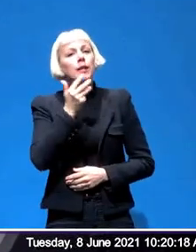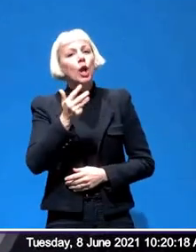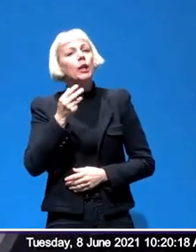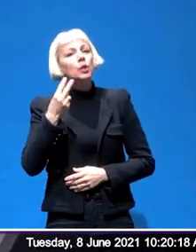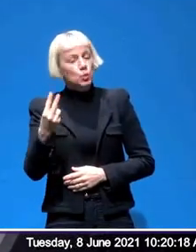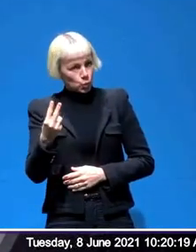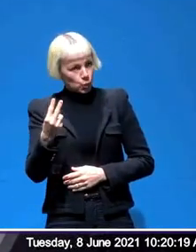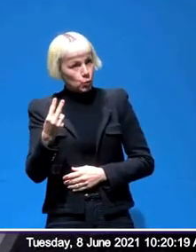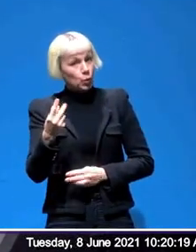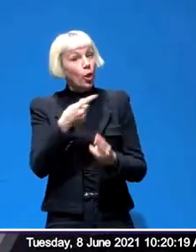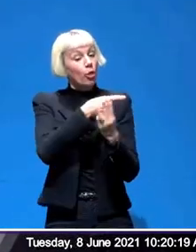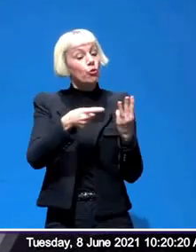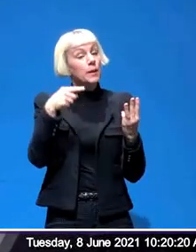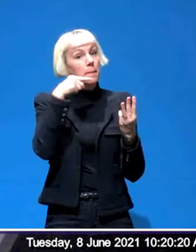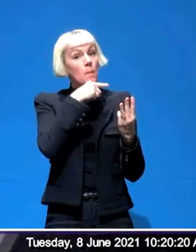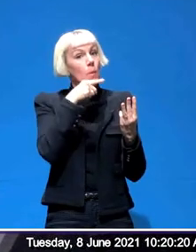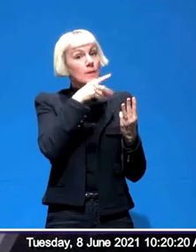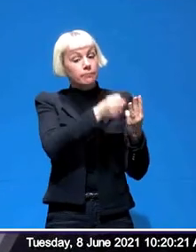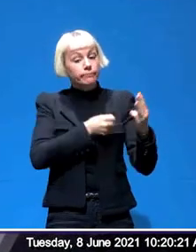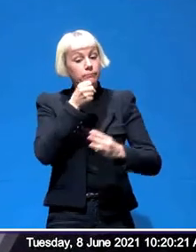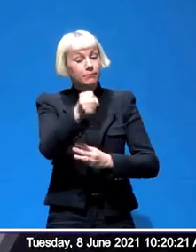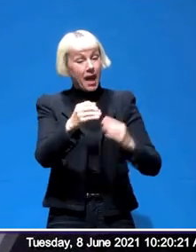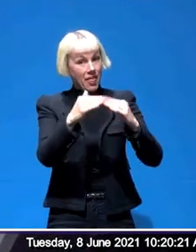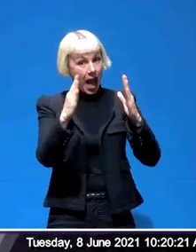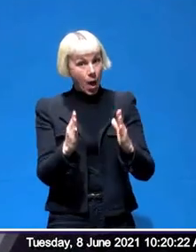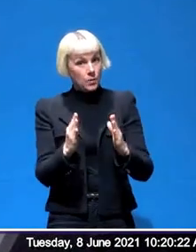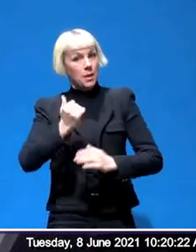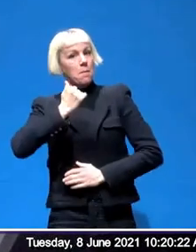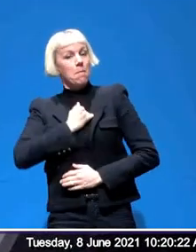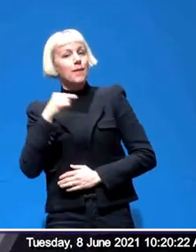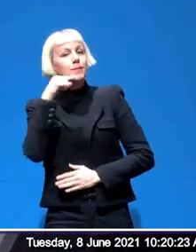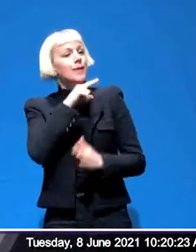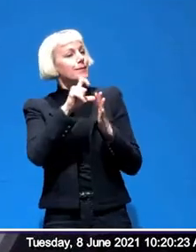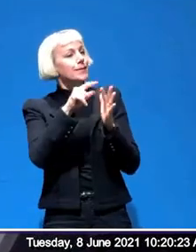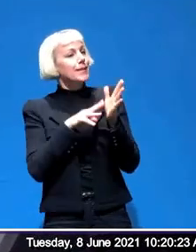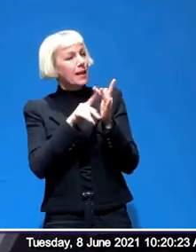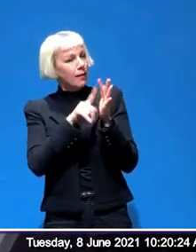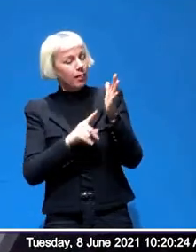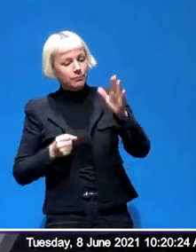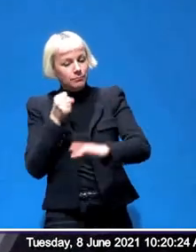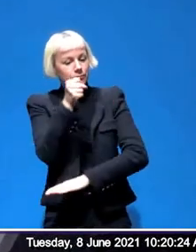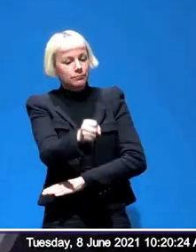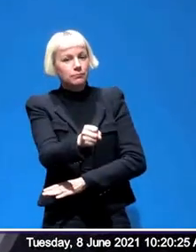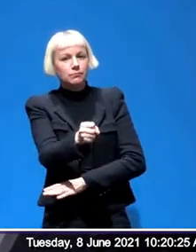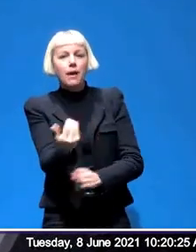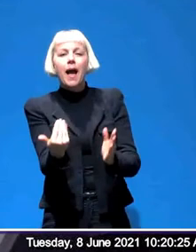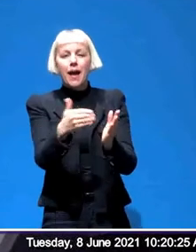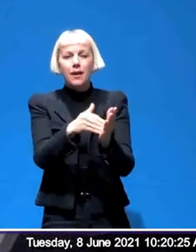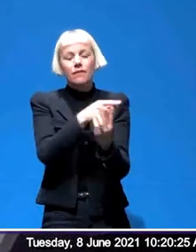fourth person to move in the IDSC house in Torrensville, which I will now refer to as "Hayward Avenue".